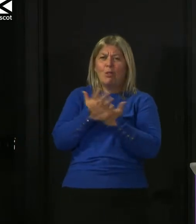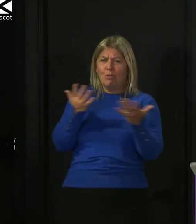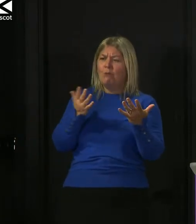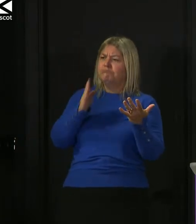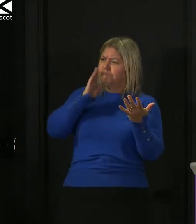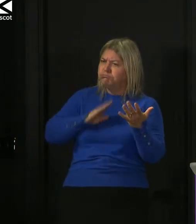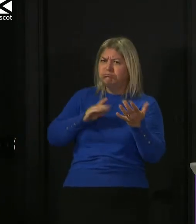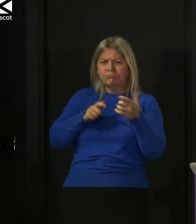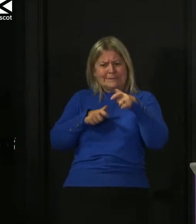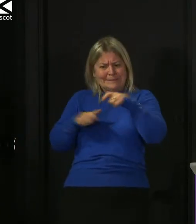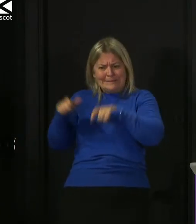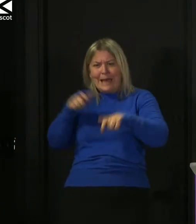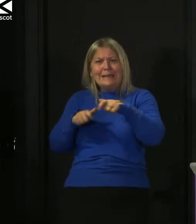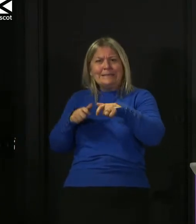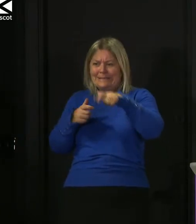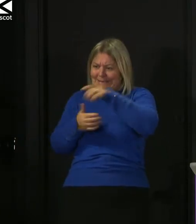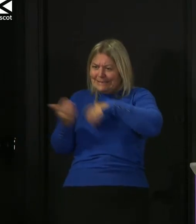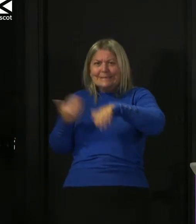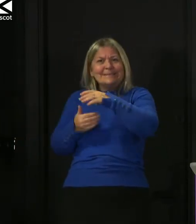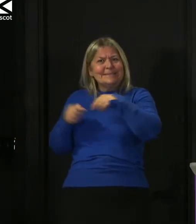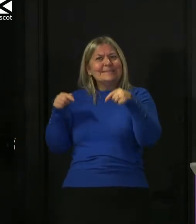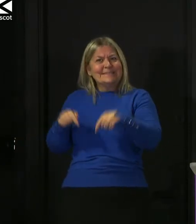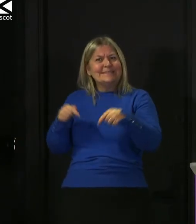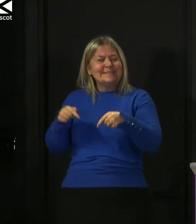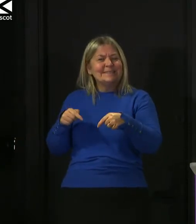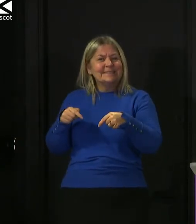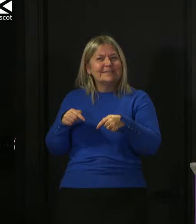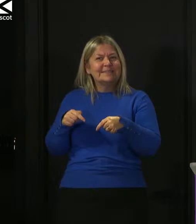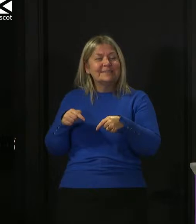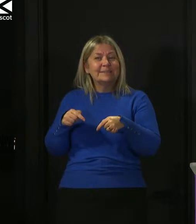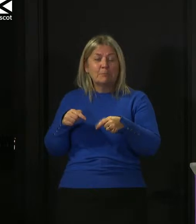the things I've learned over the past seven months is actually at its roots, some of this is quite